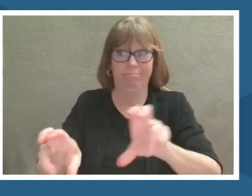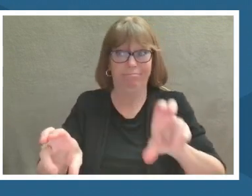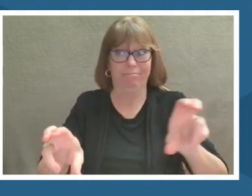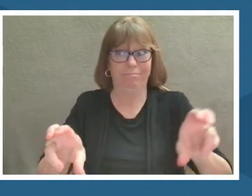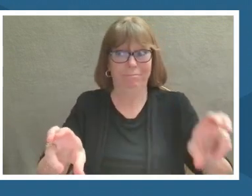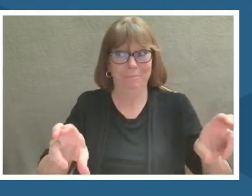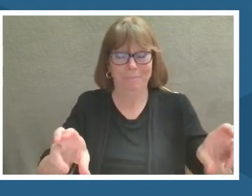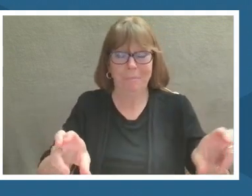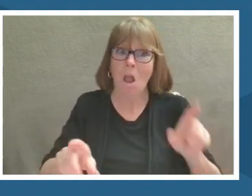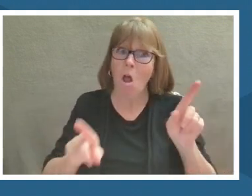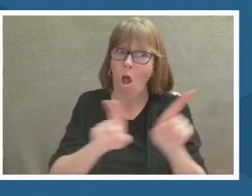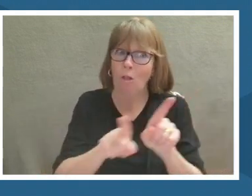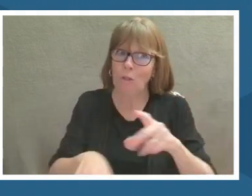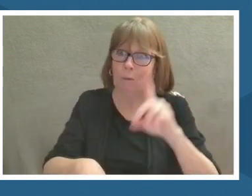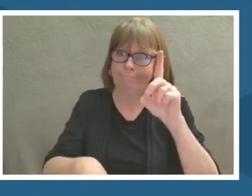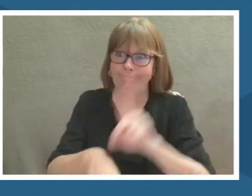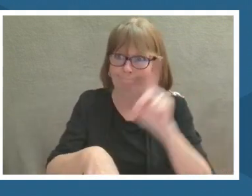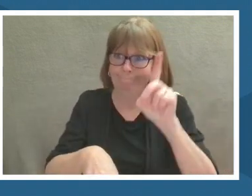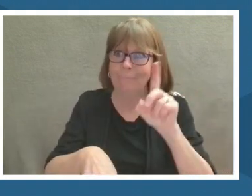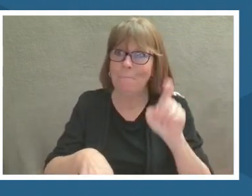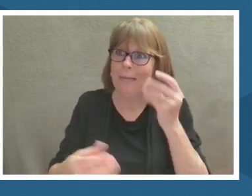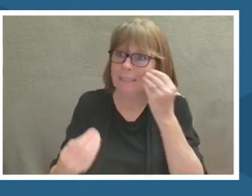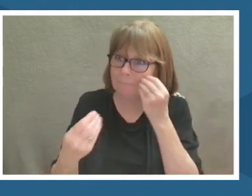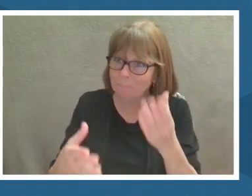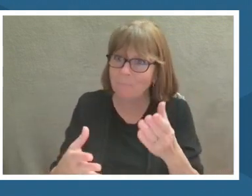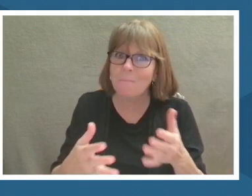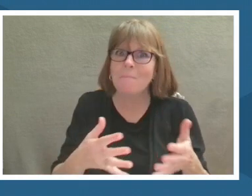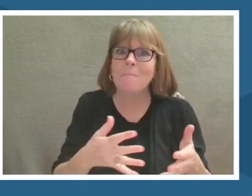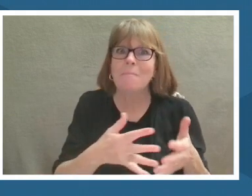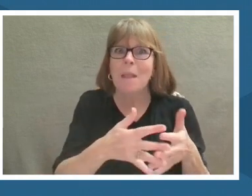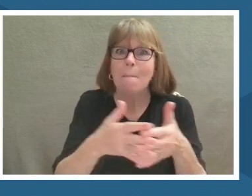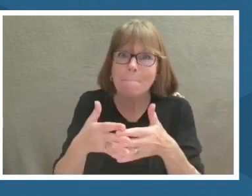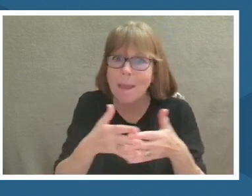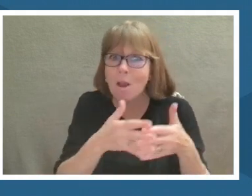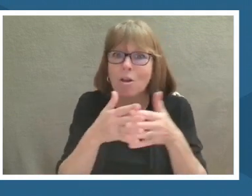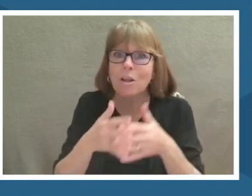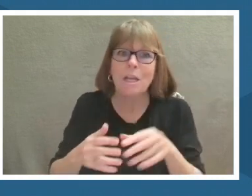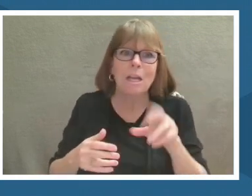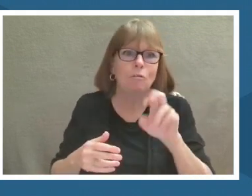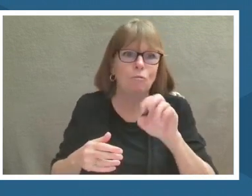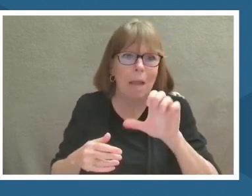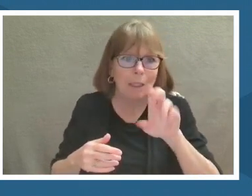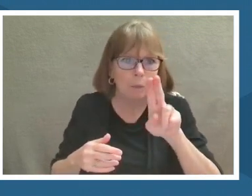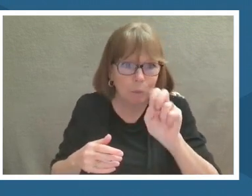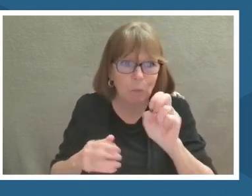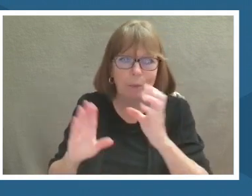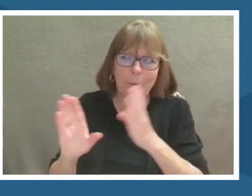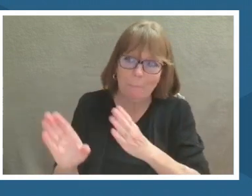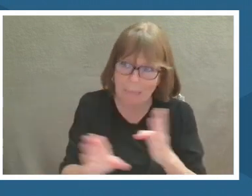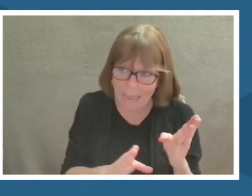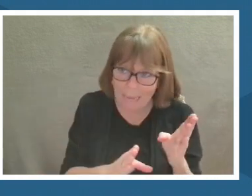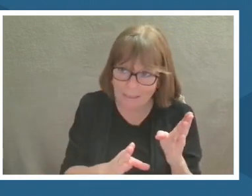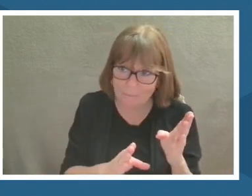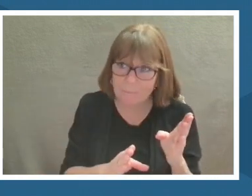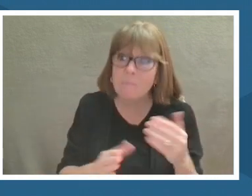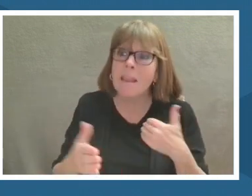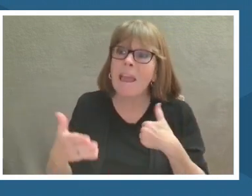also mention the american rescue plan funds right these are um large amounts